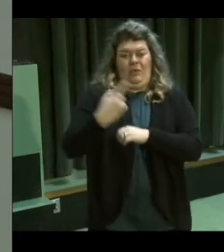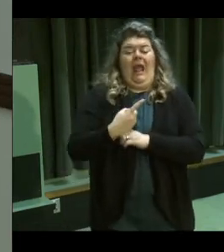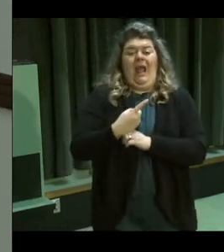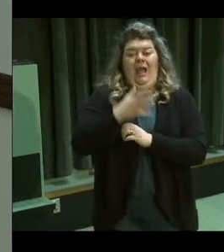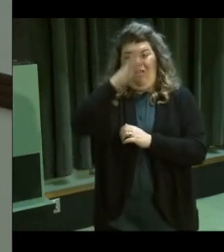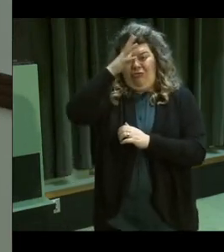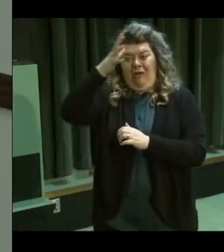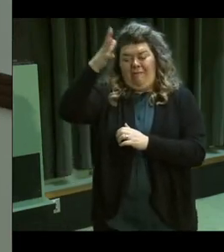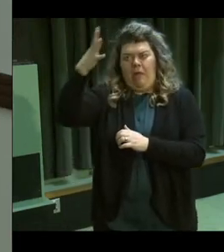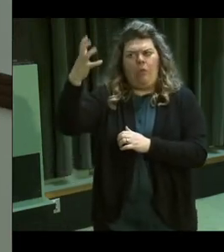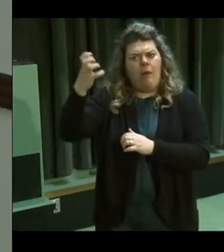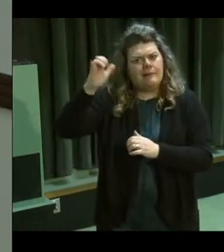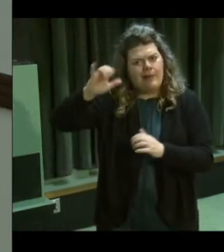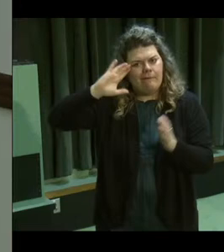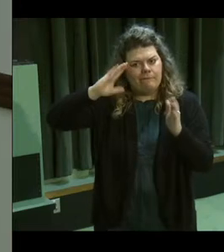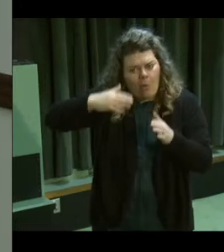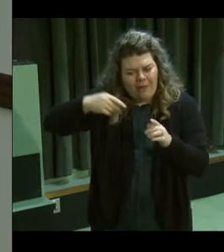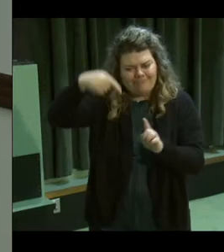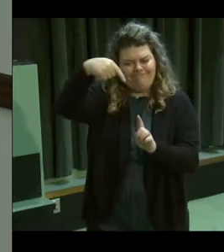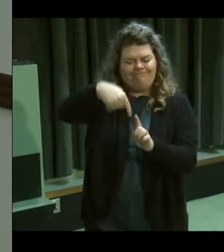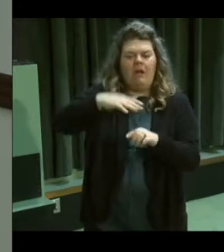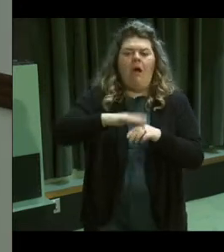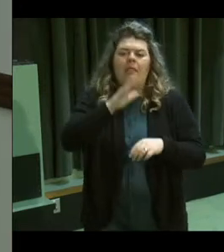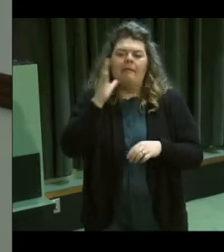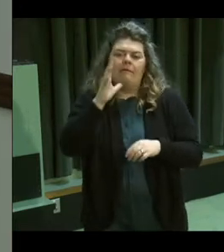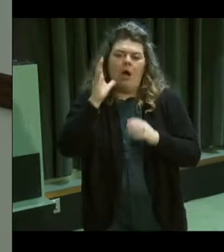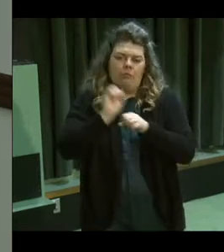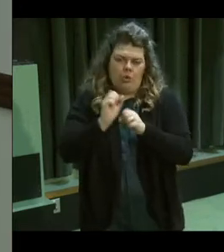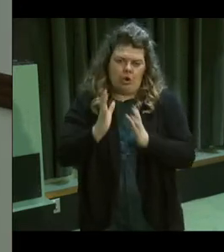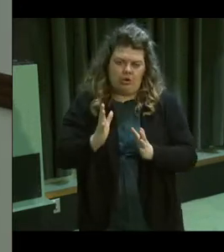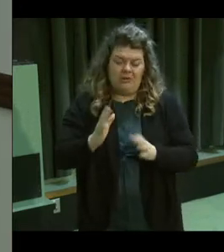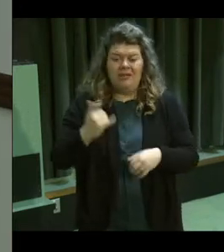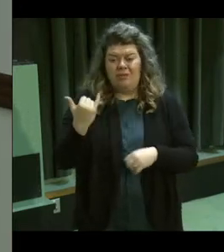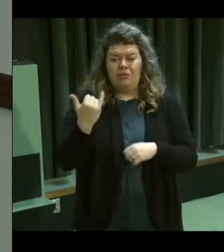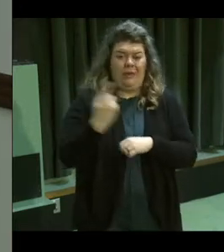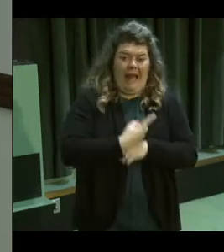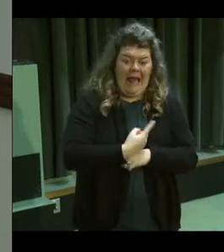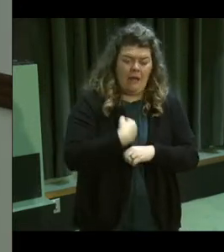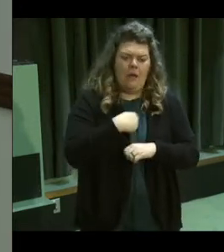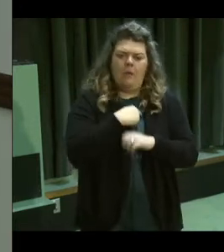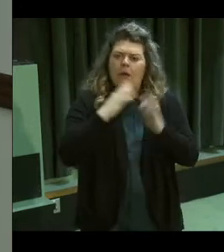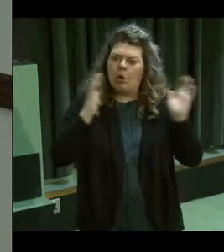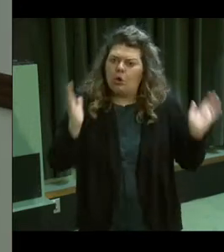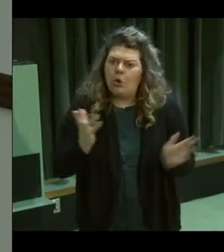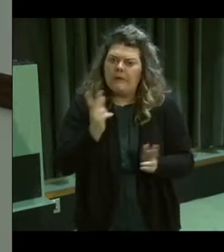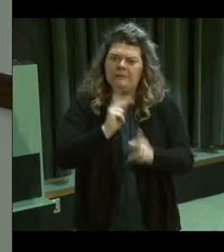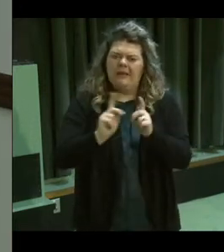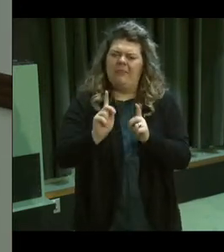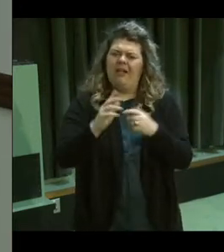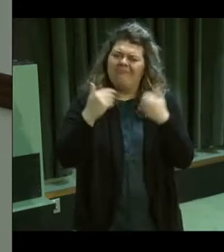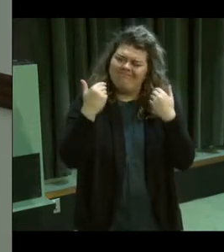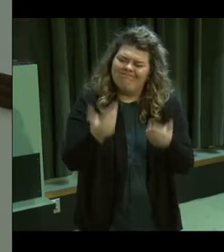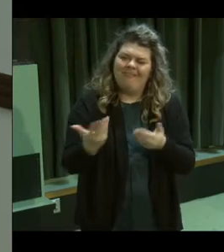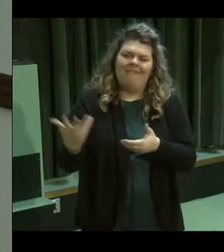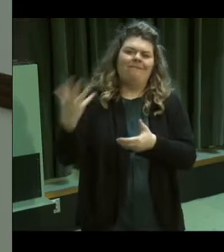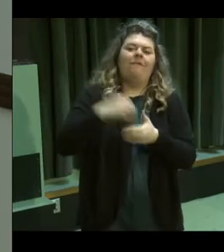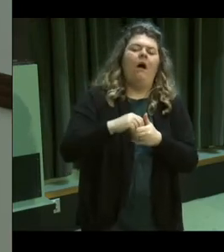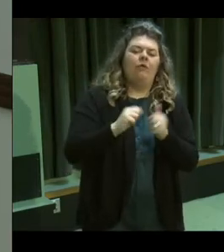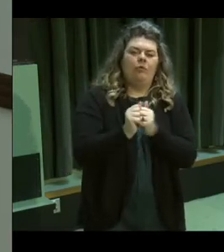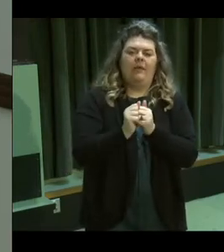want that focus to continue to be on the farm workers. And